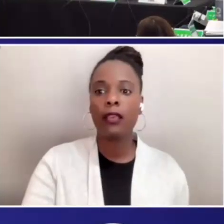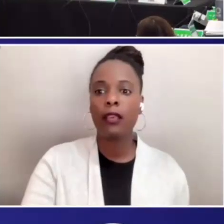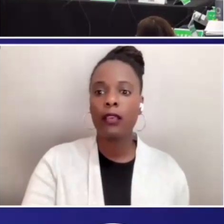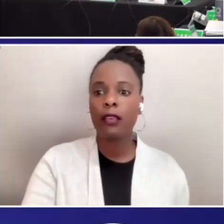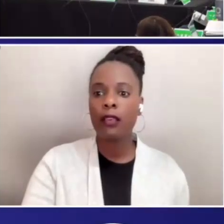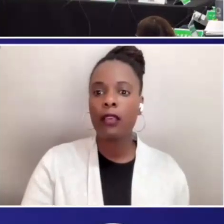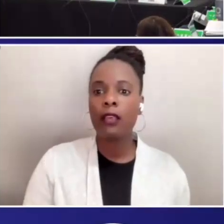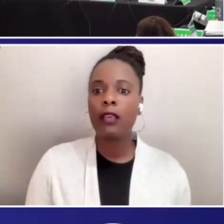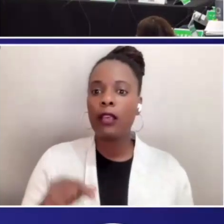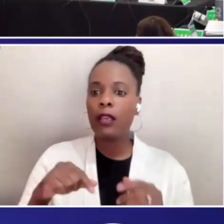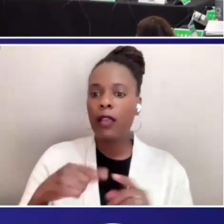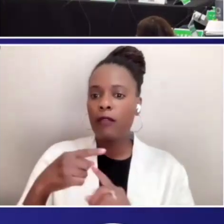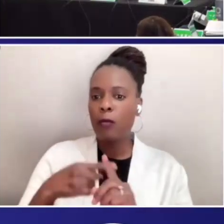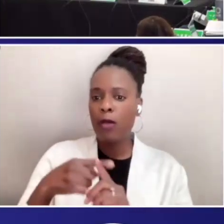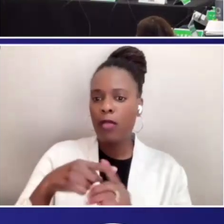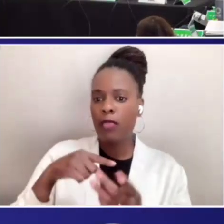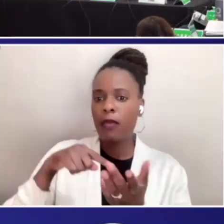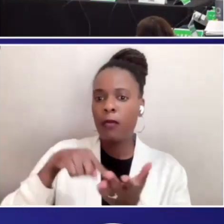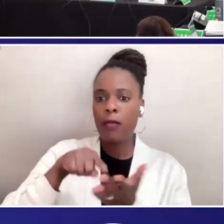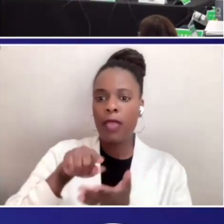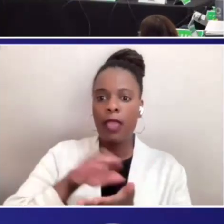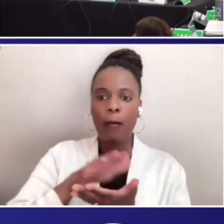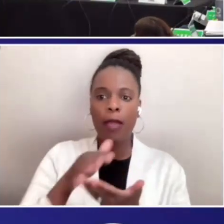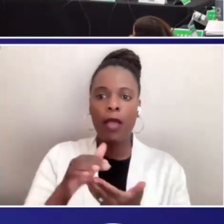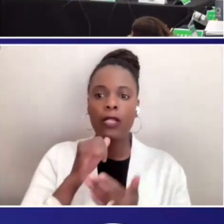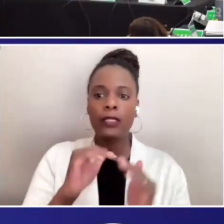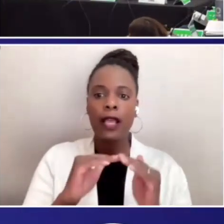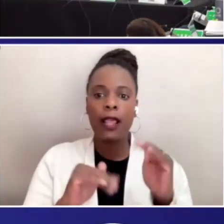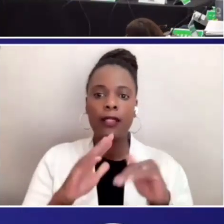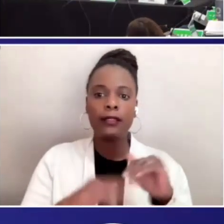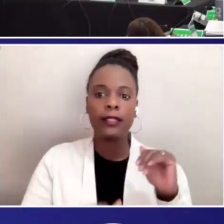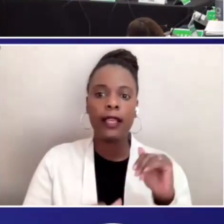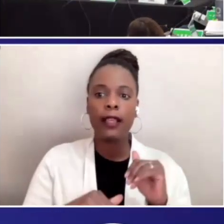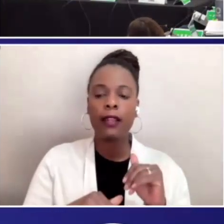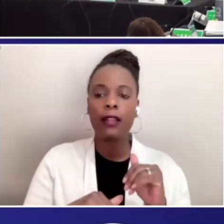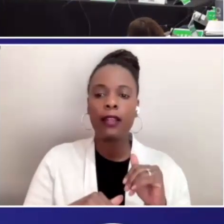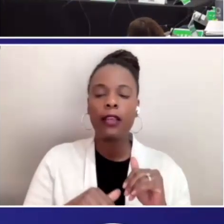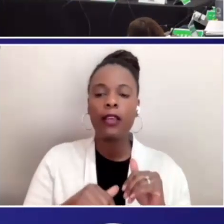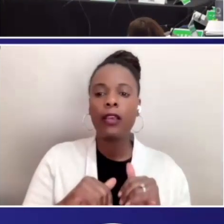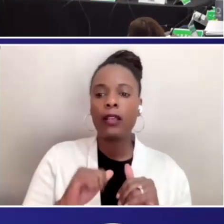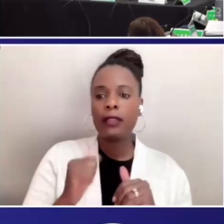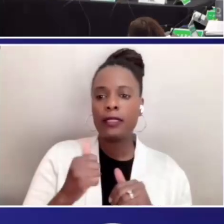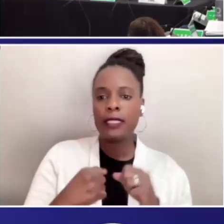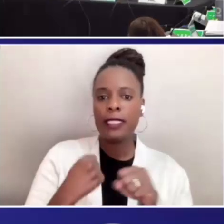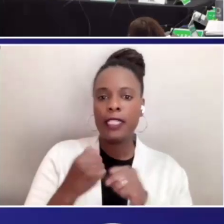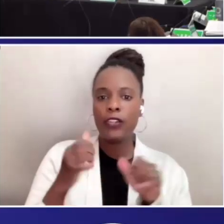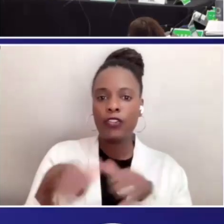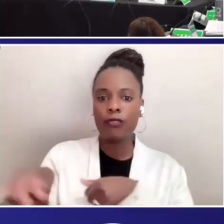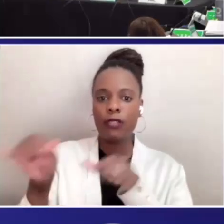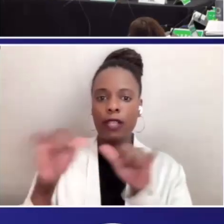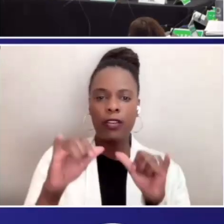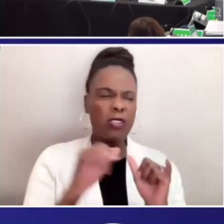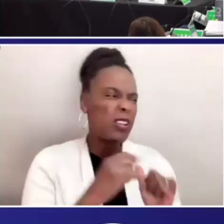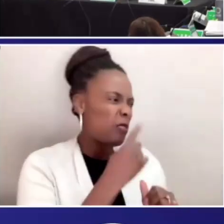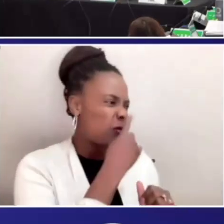Were you at Ashley? I'm not mistaken, Ashley. I need you to put a poll -- I need you to put a pin in that. Because for this provision, this is only the